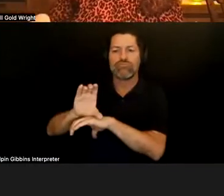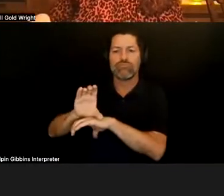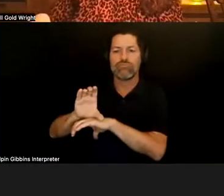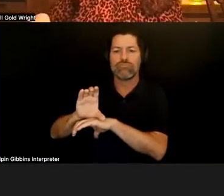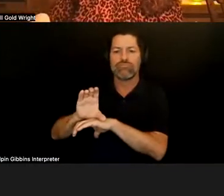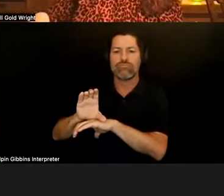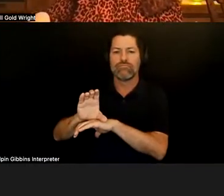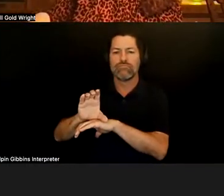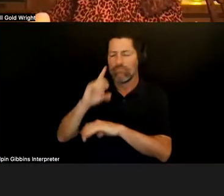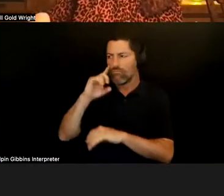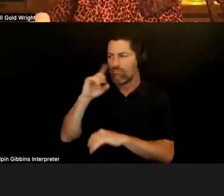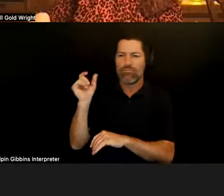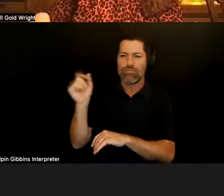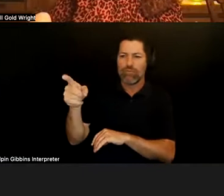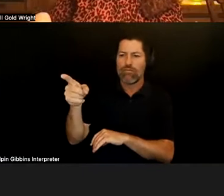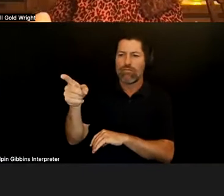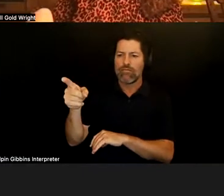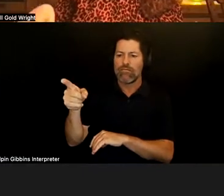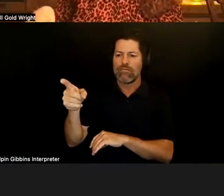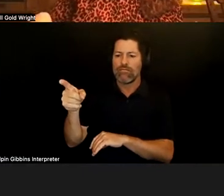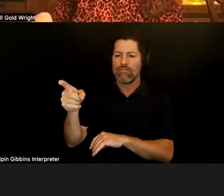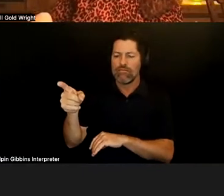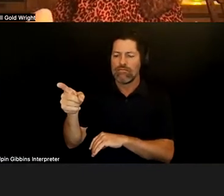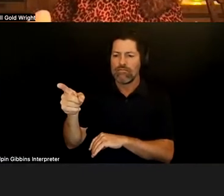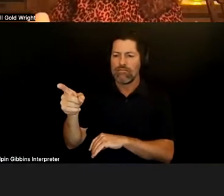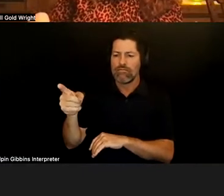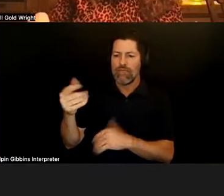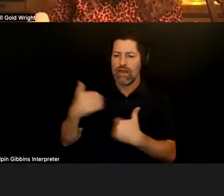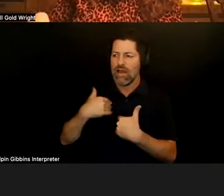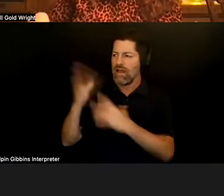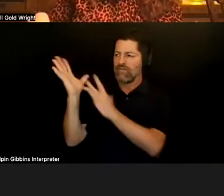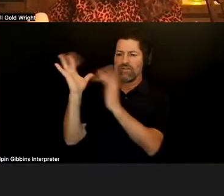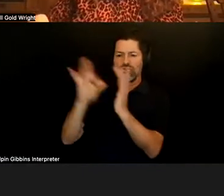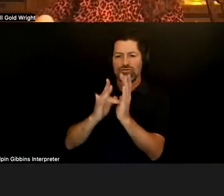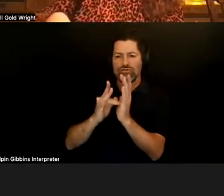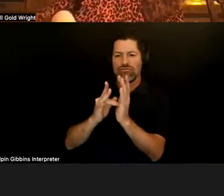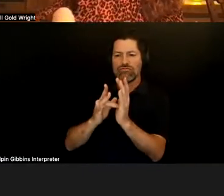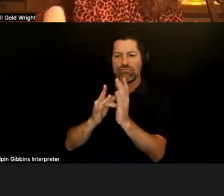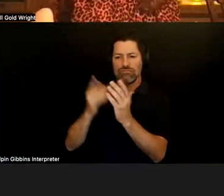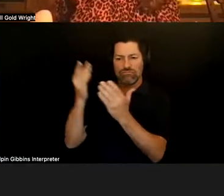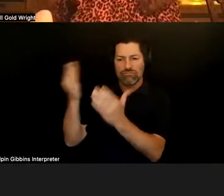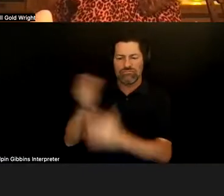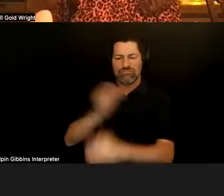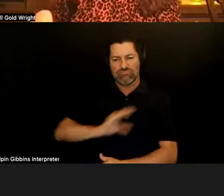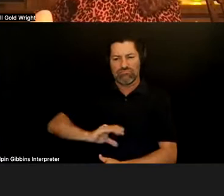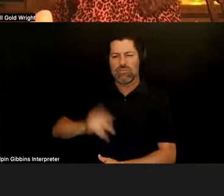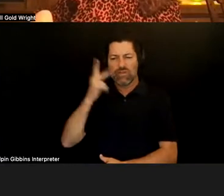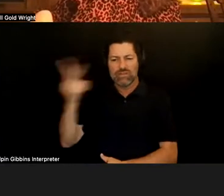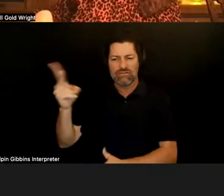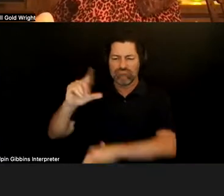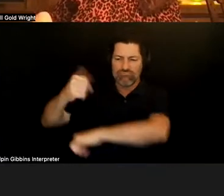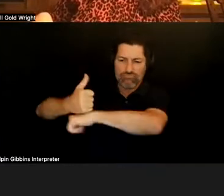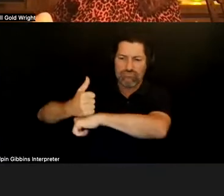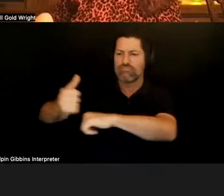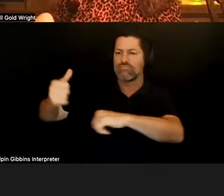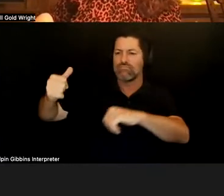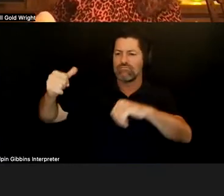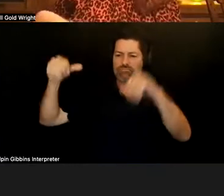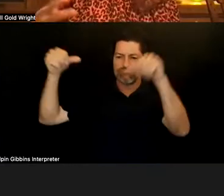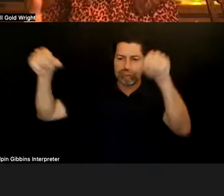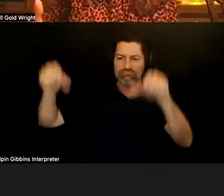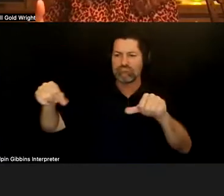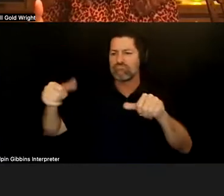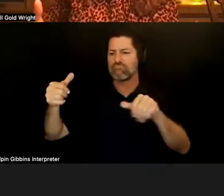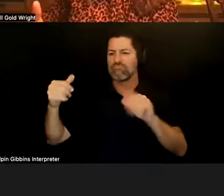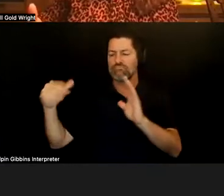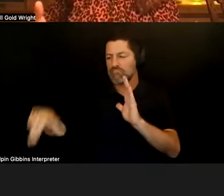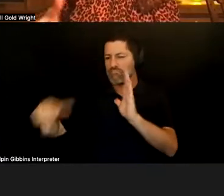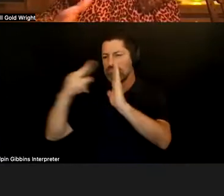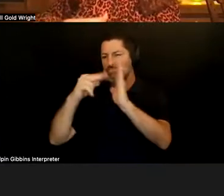20:25:45 The figure of Jesus in some way, right? very often, maybe in paint, maybe in